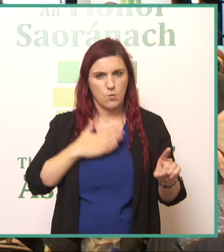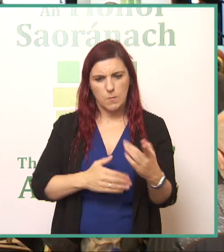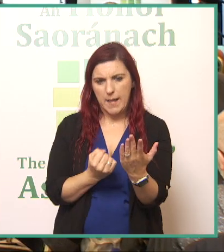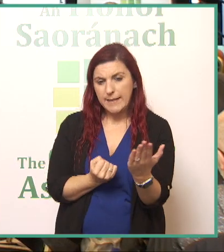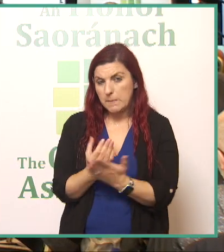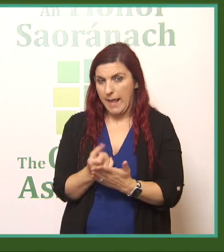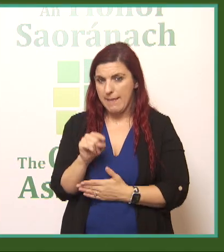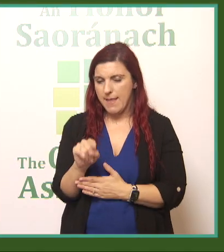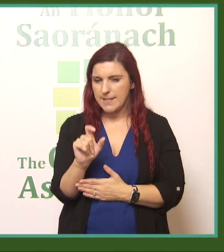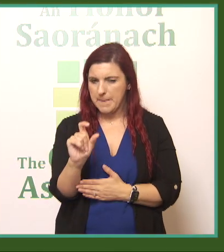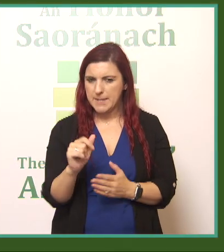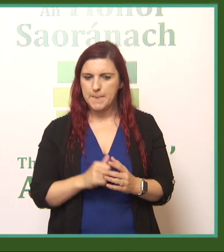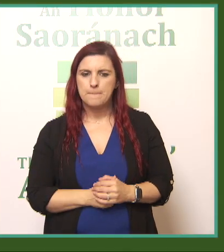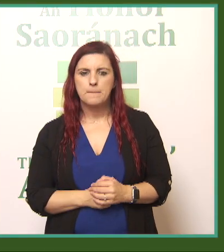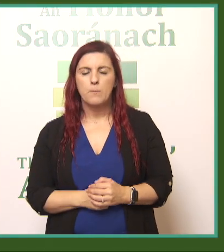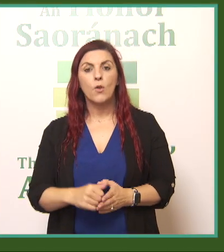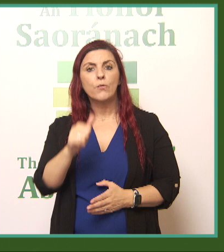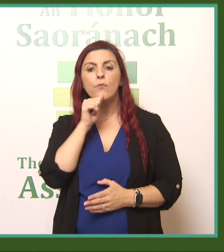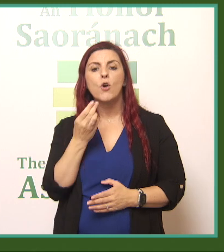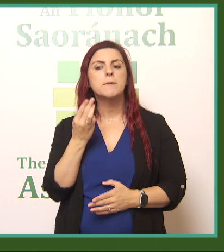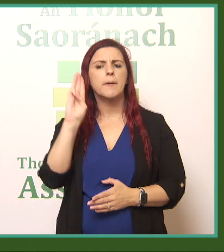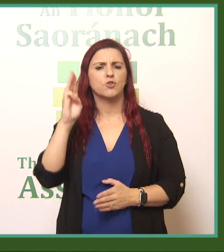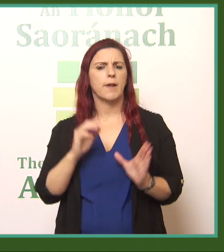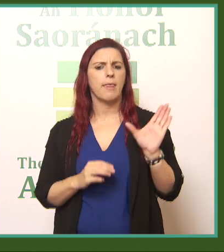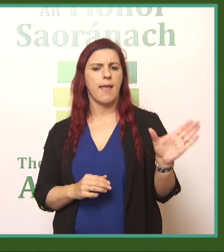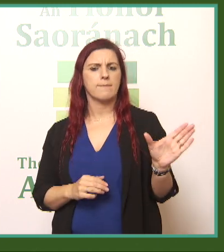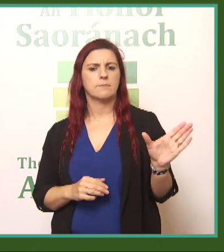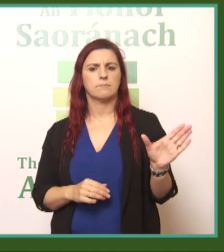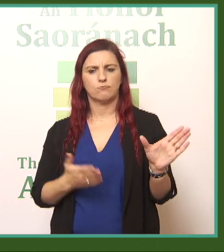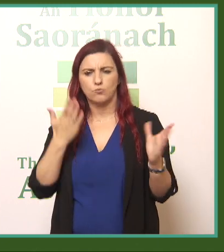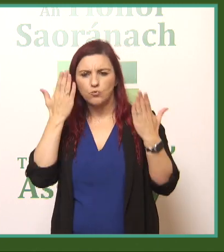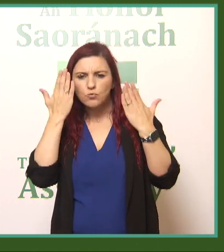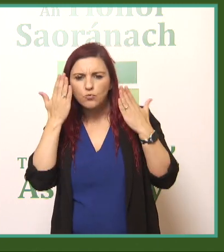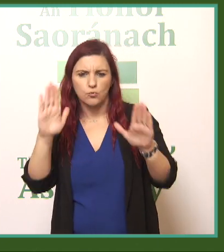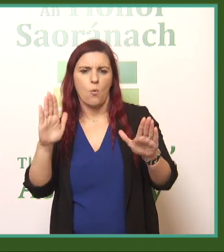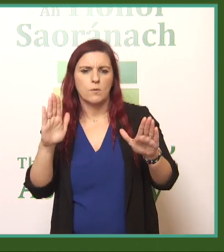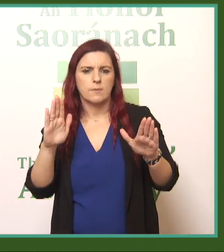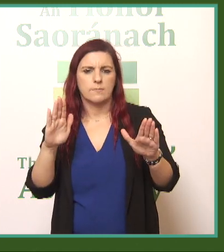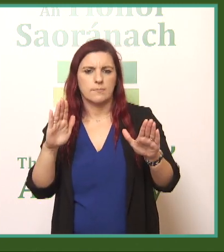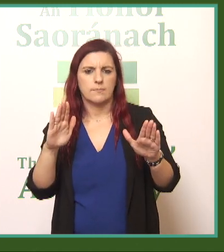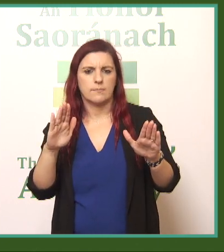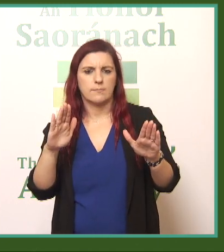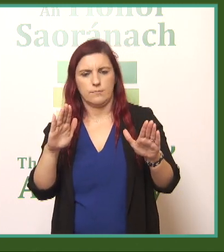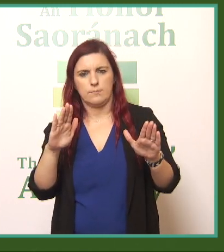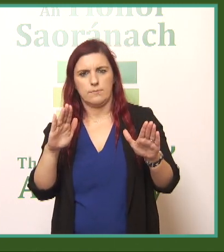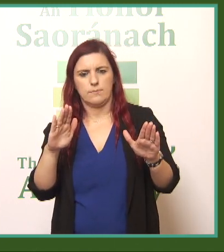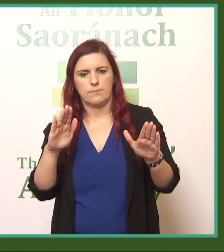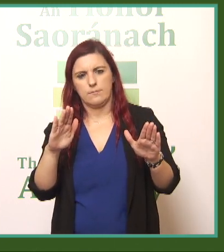that the first image up here would would show the more intense event of the spectrum but we've got